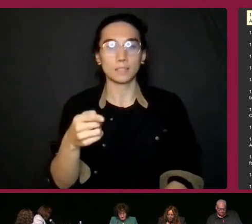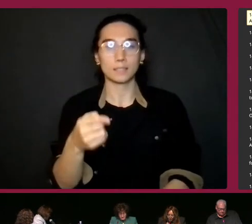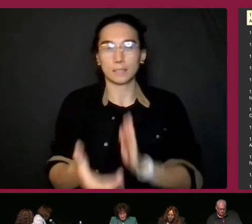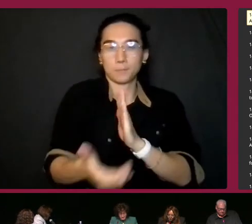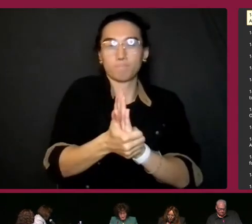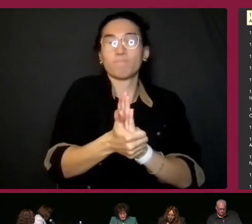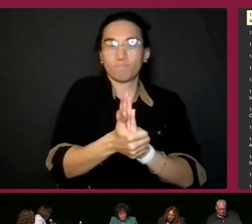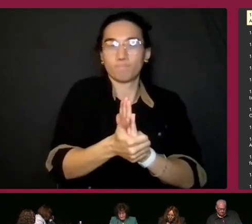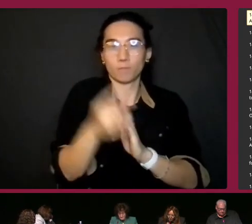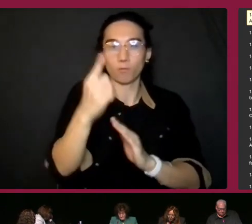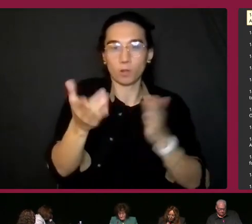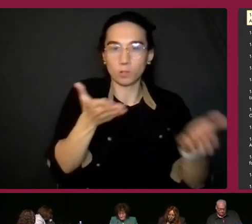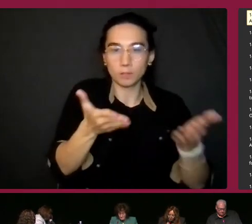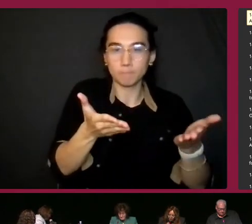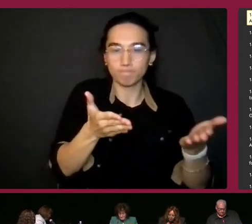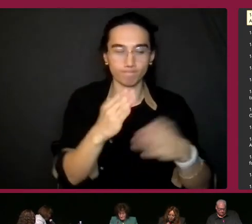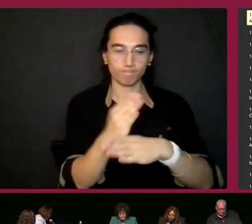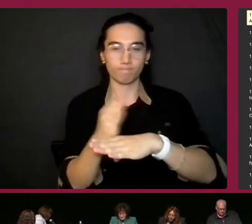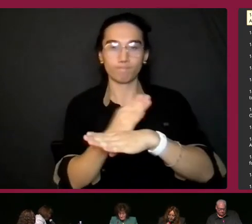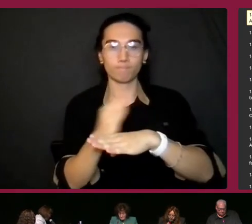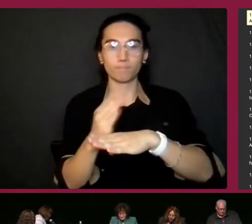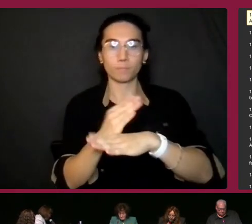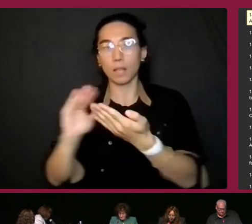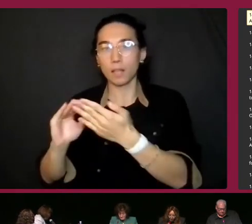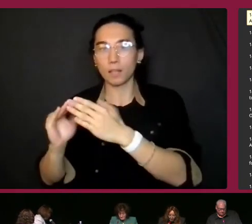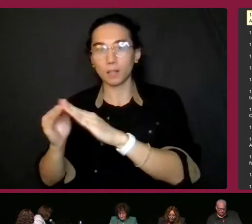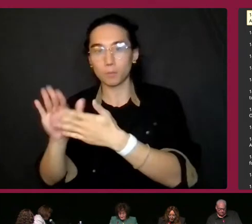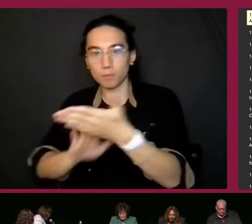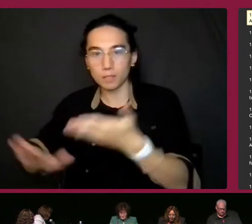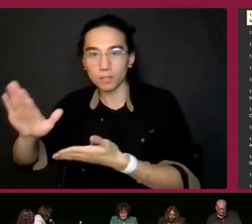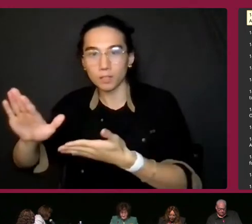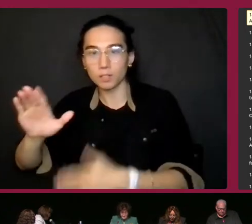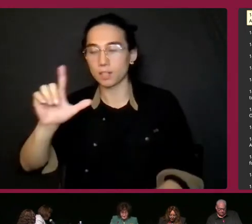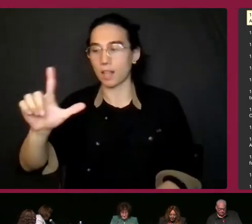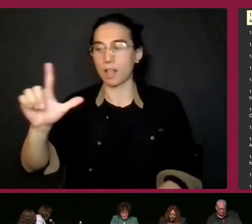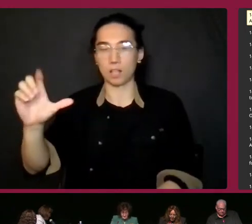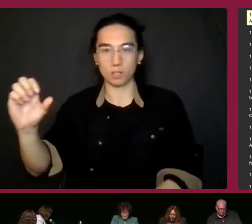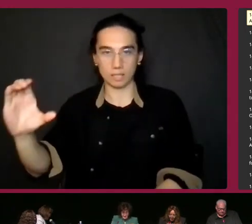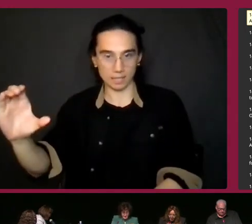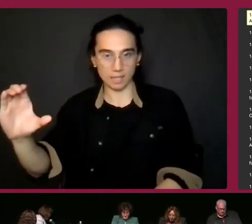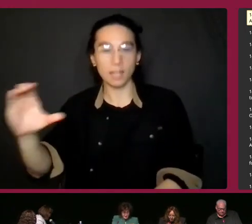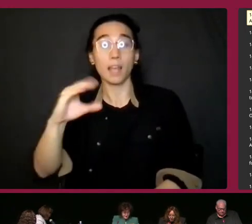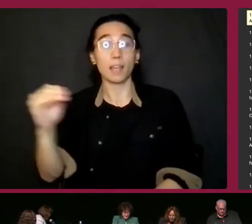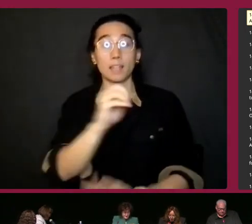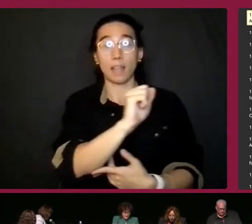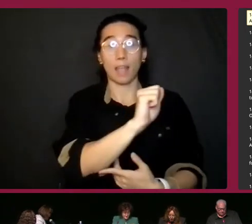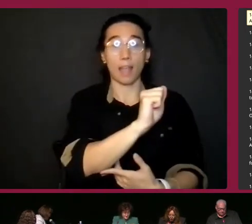between Community College Search Services, LLC, and Antelope Valley Community College.